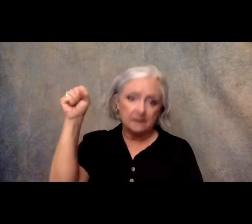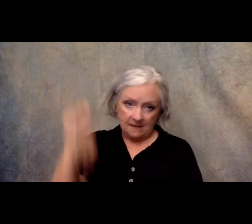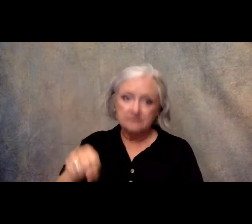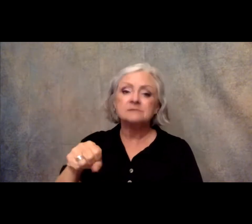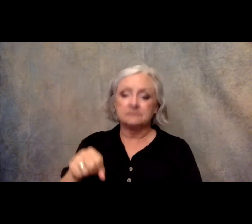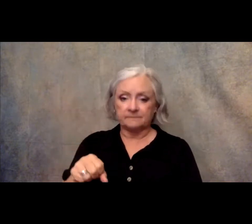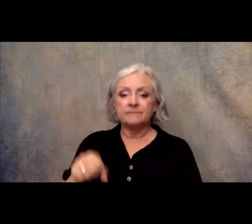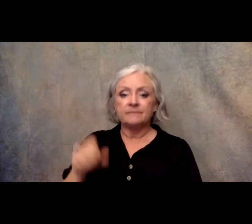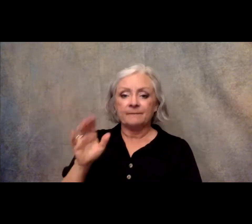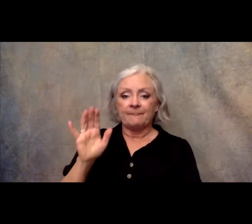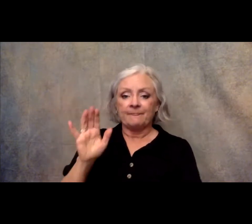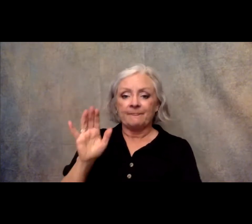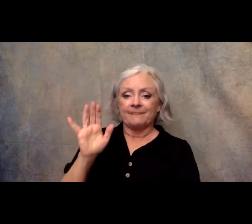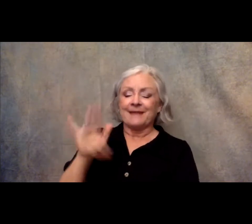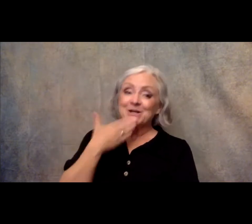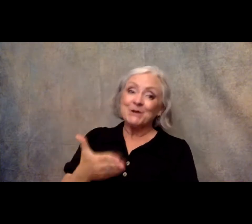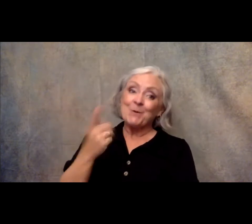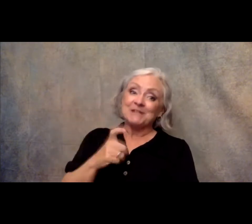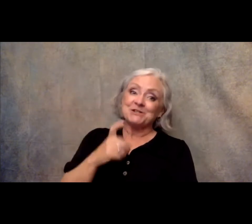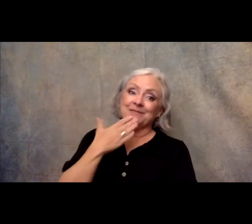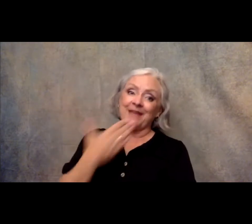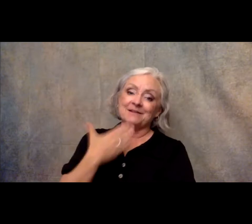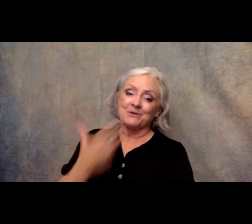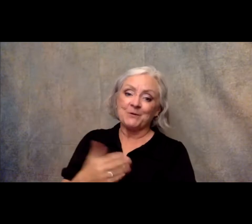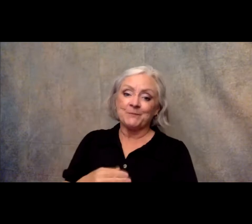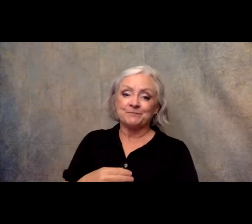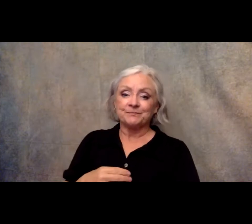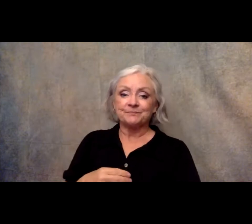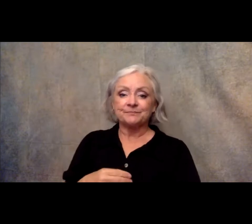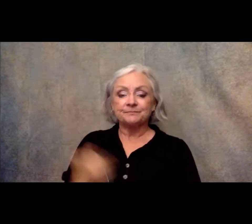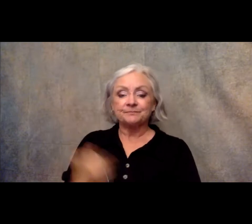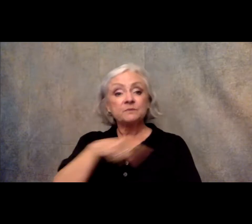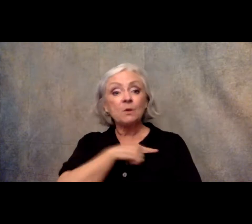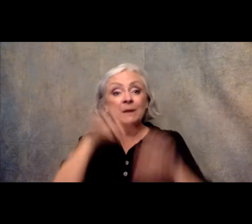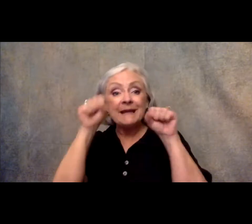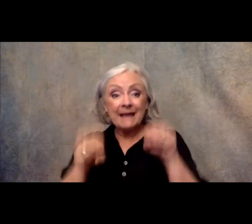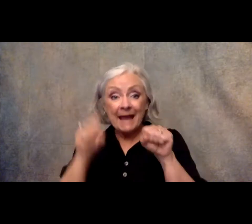That's a great question and thank you for putting that there. We can do all of this work.